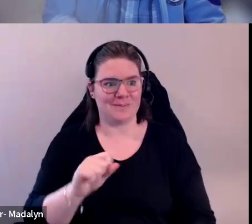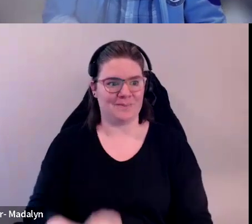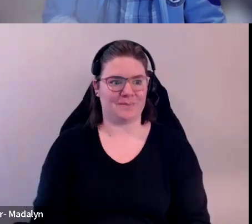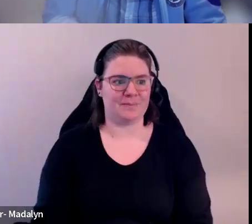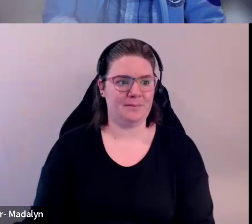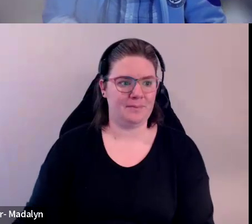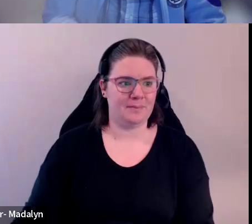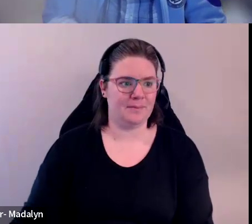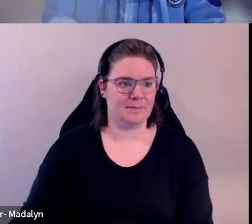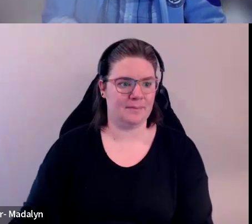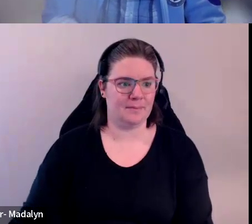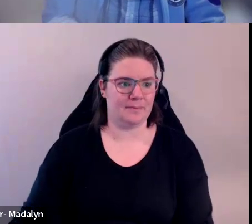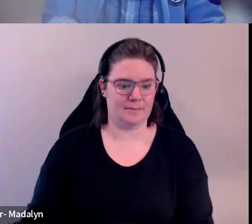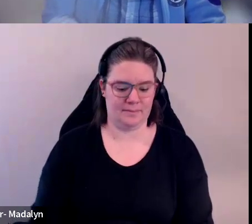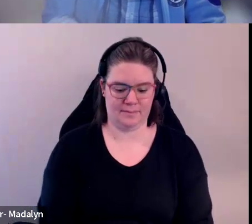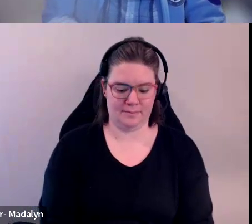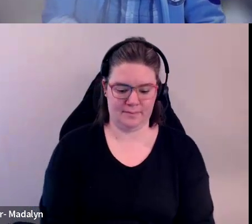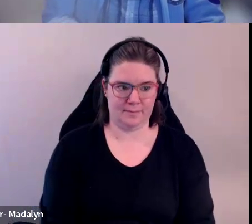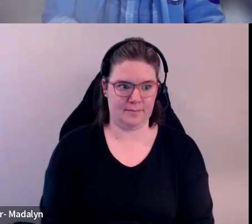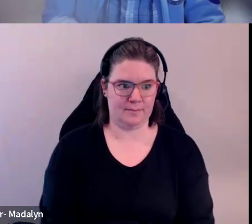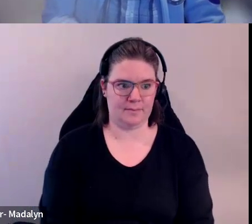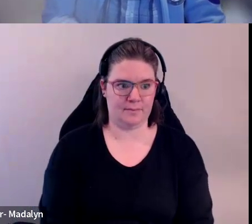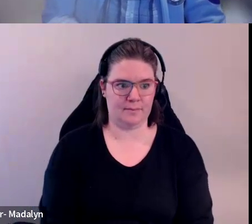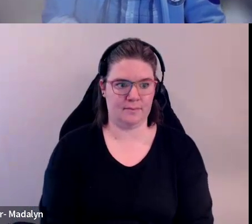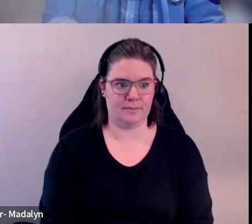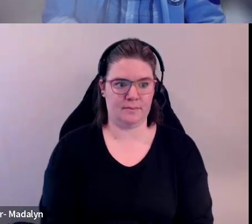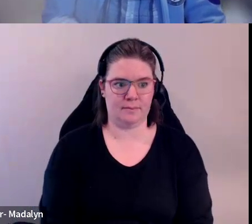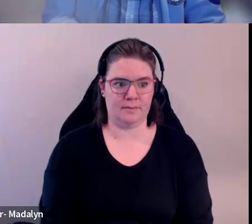Tom Olin: Go. Don Posh: When they're coming through. Maybe you could come along with them this year.